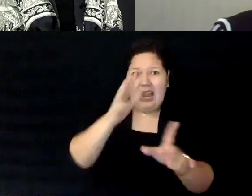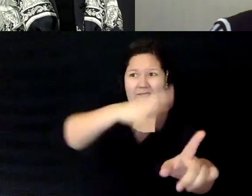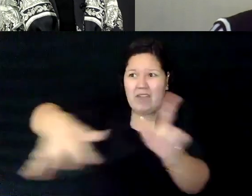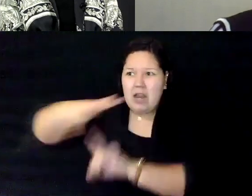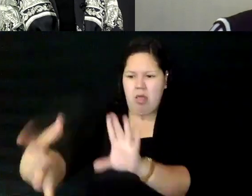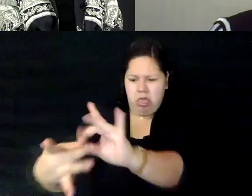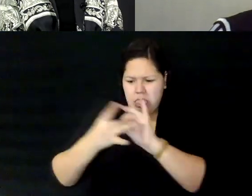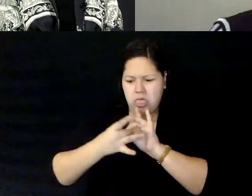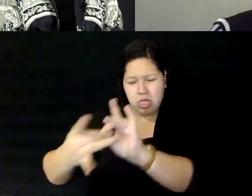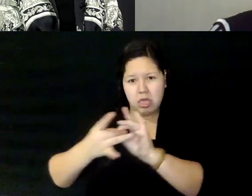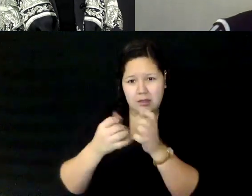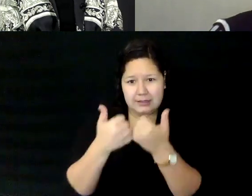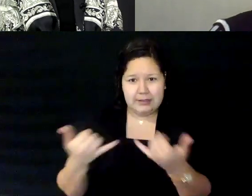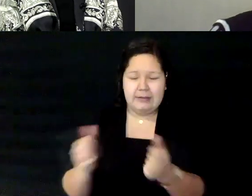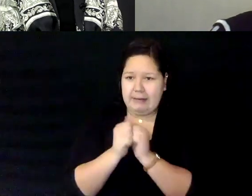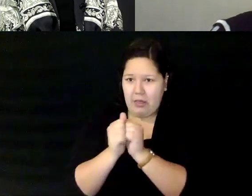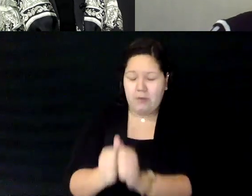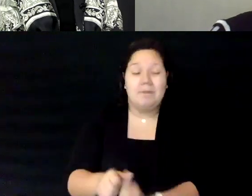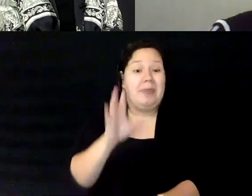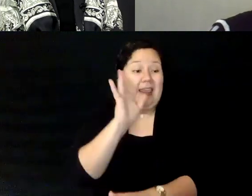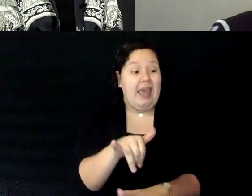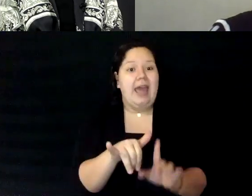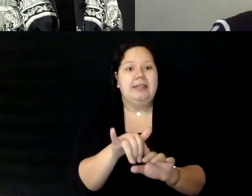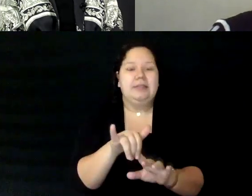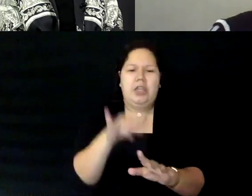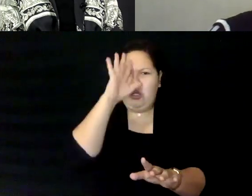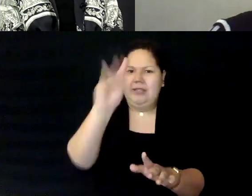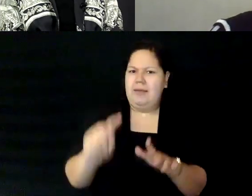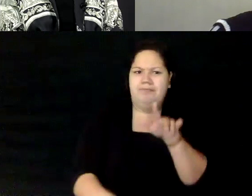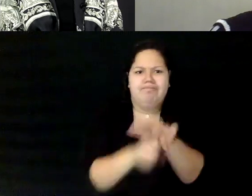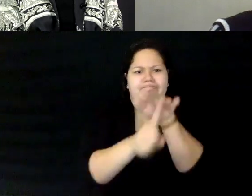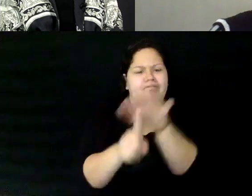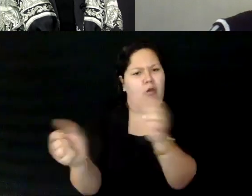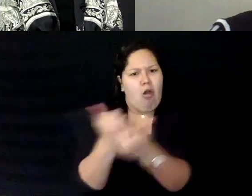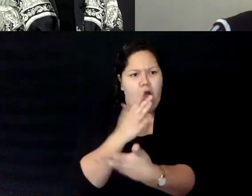notion of staging is a constant in Nancy's work, and underpins their projects from their early